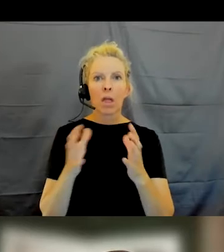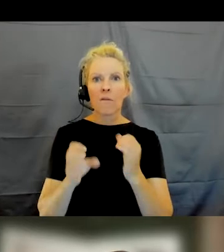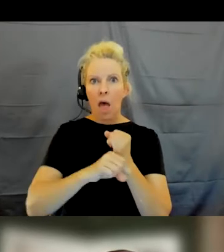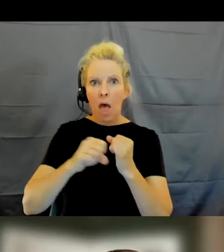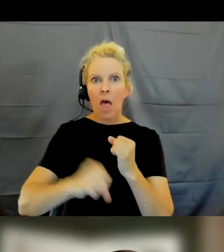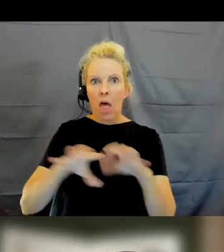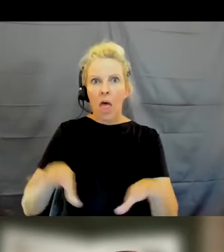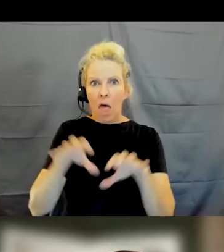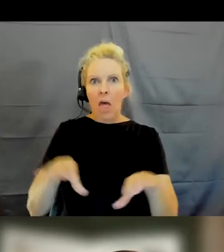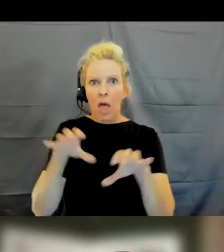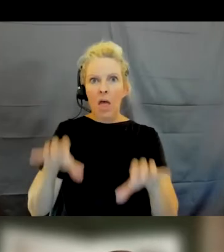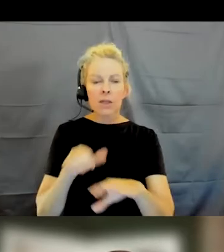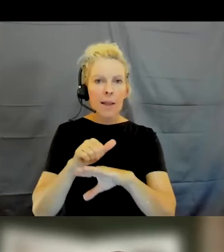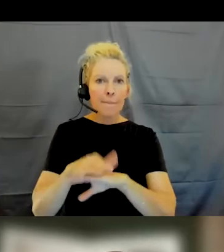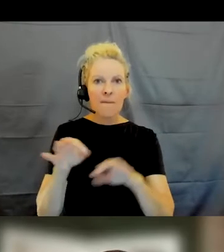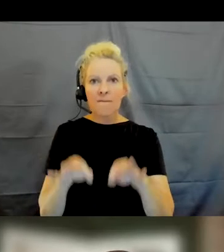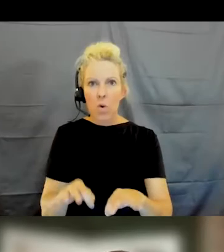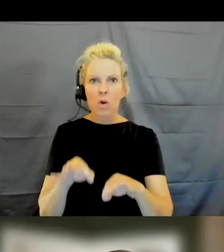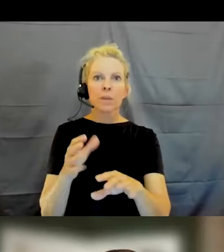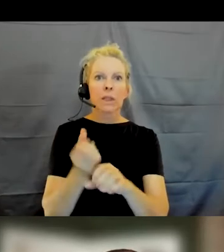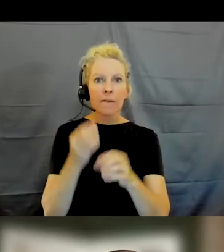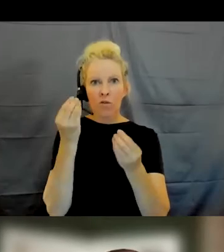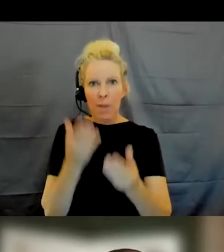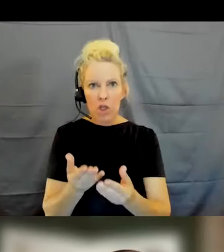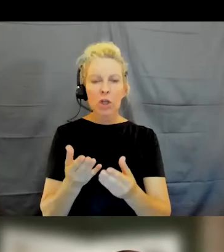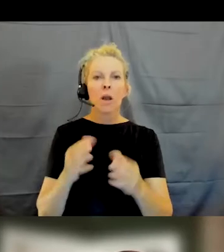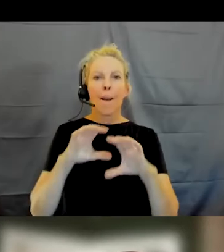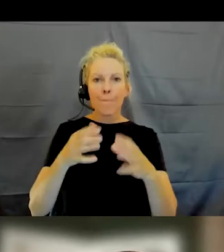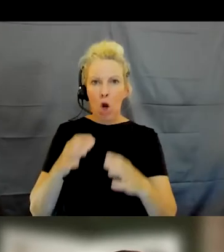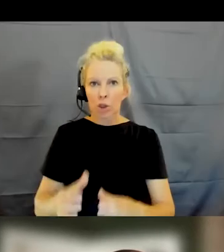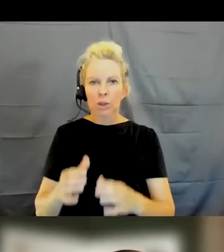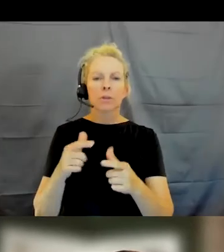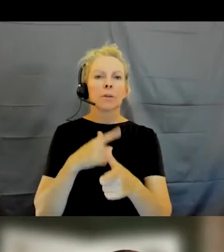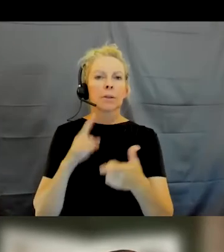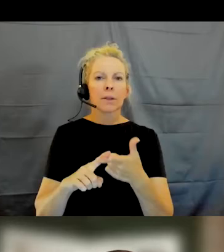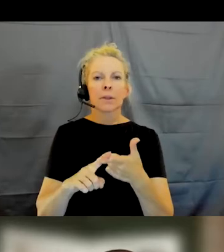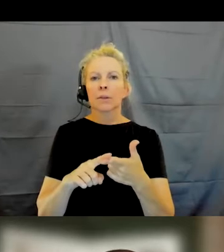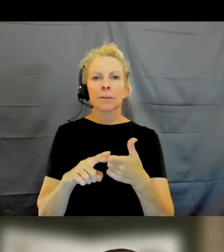submit information, take that, parse it, put it out to, you know, an end point to submit